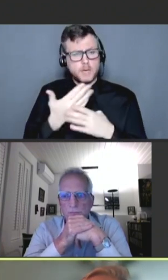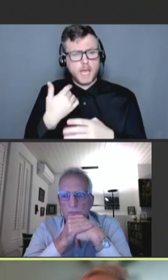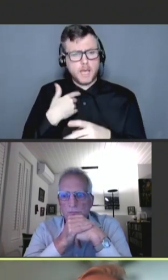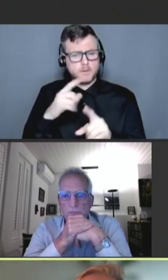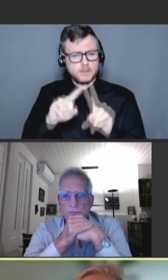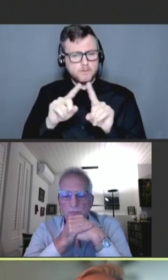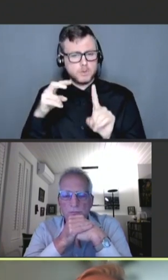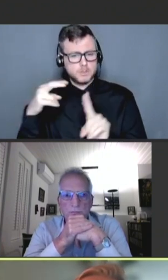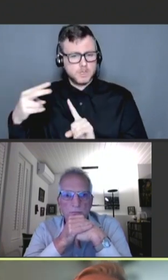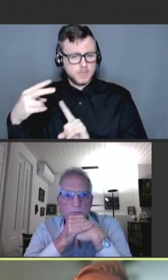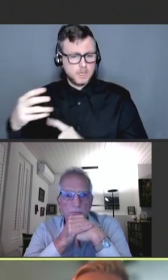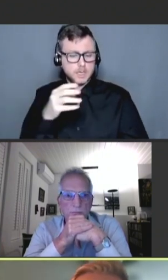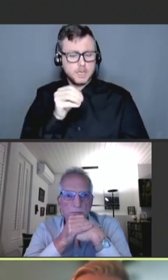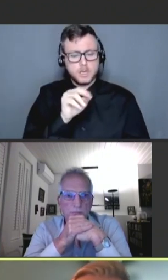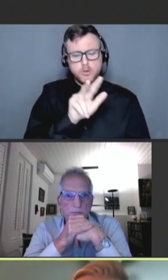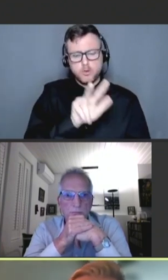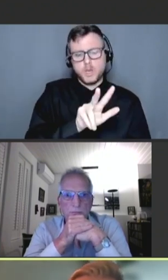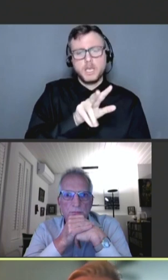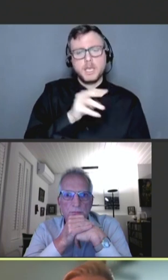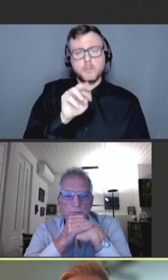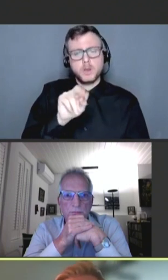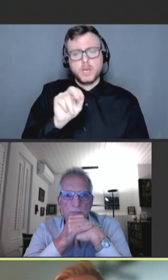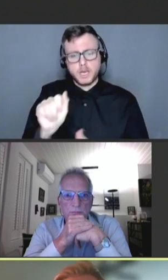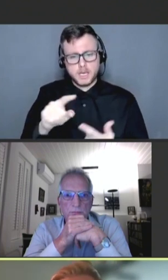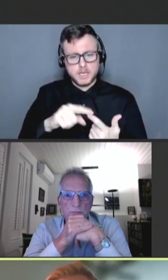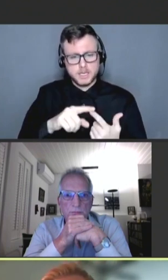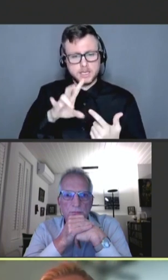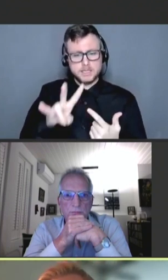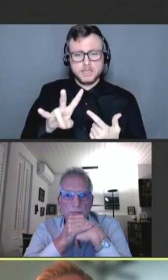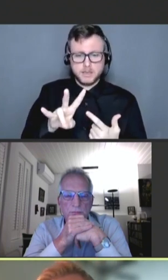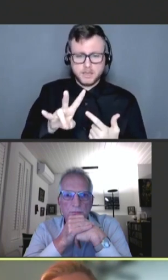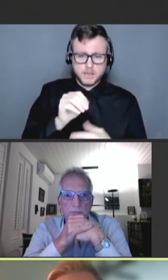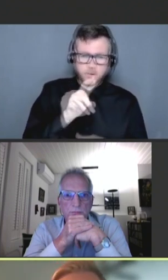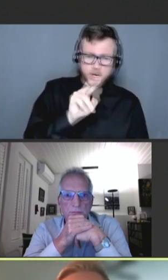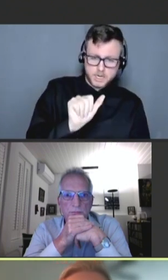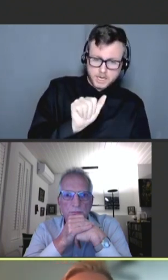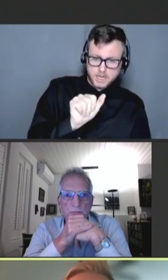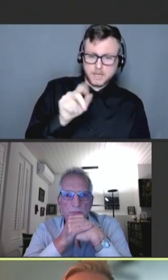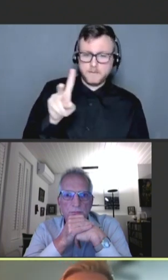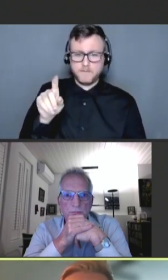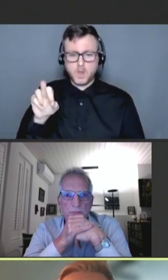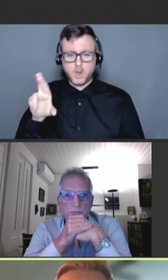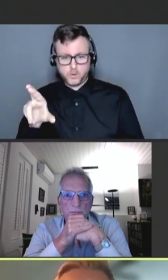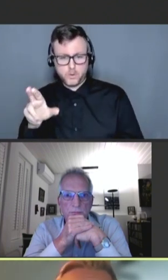included the MRNA vaccines only. Seven included both MRNA and vector-based vaccines, and one did